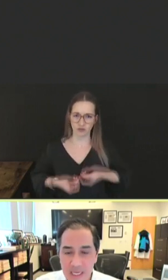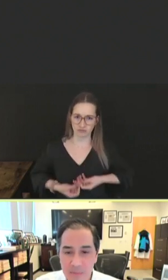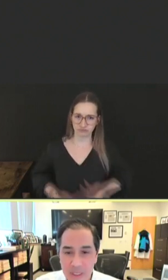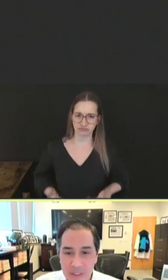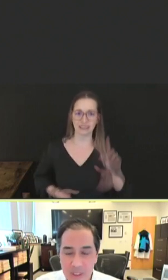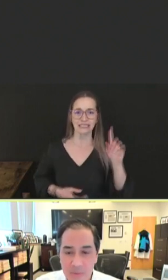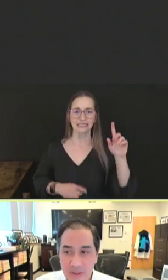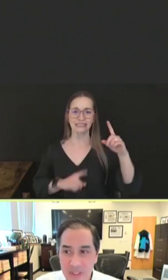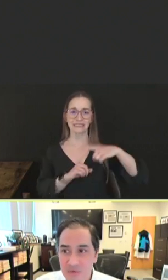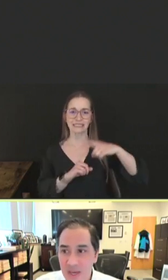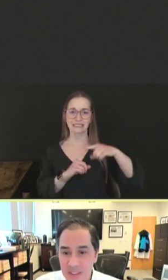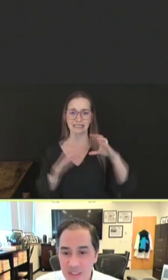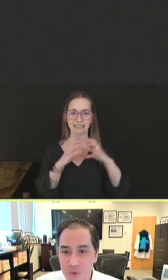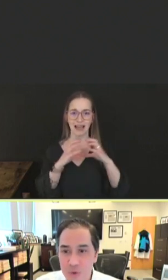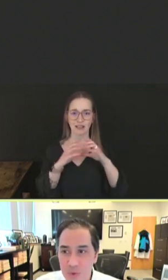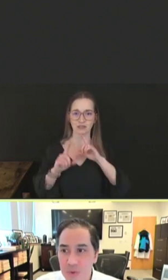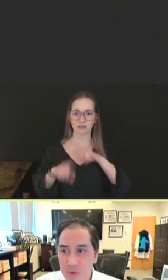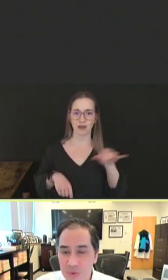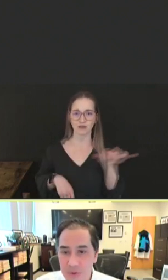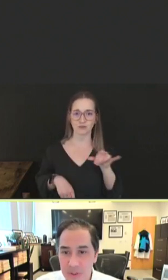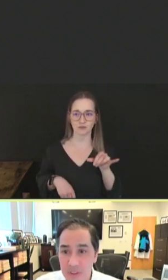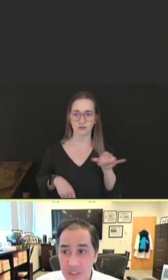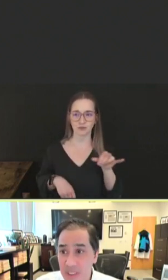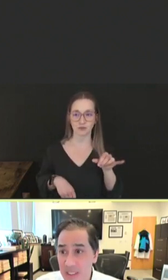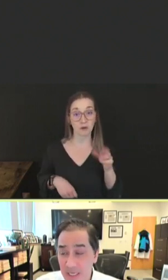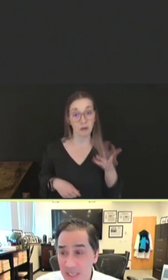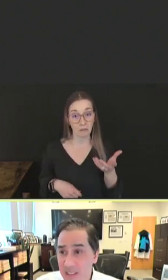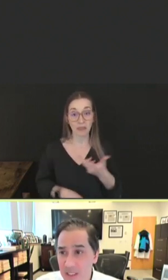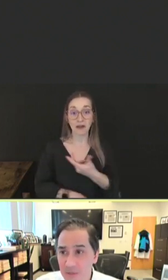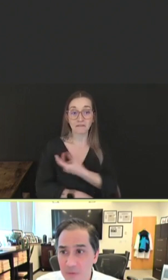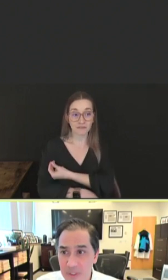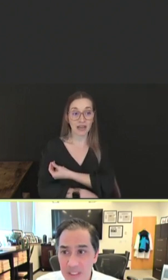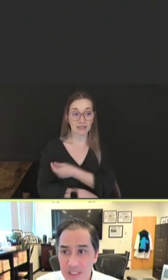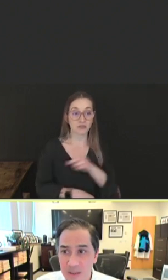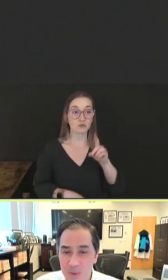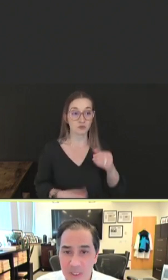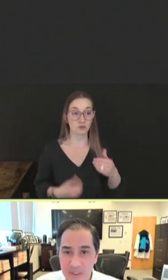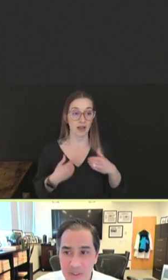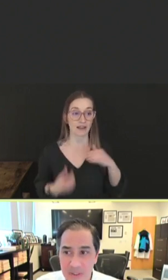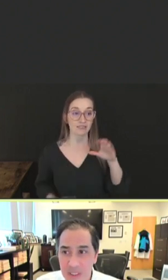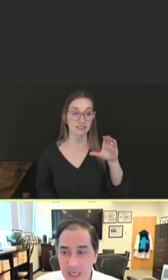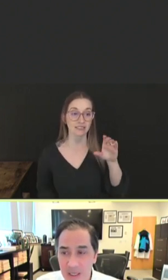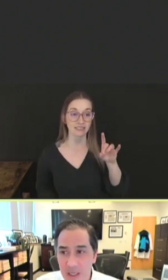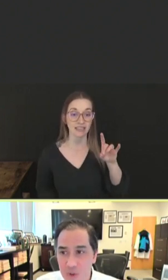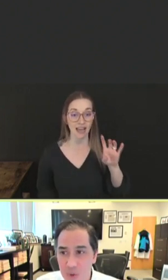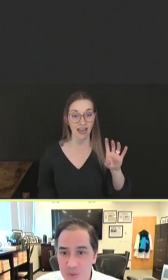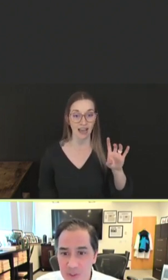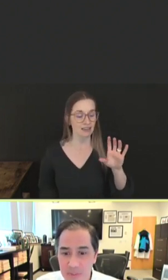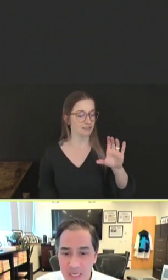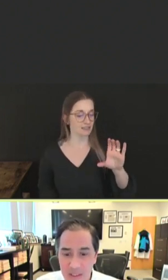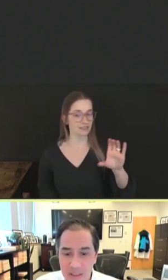antibodies, but these vaccines do induce CD8 and CD4 T cell responses. And I'll show some data